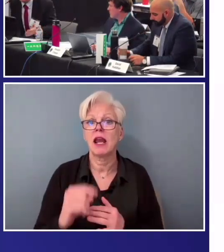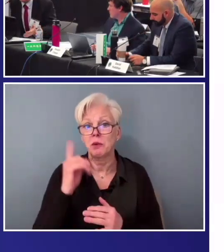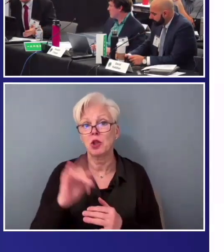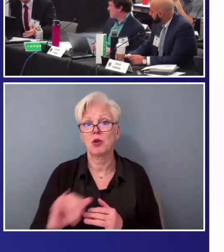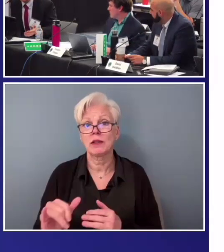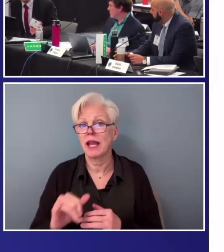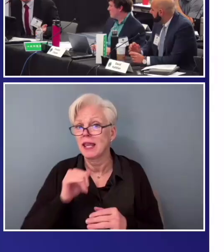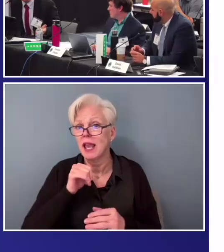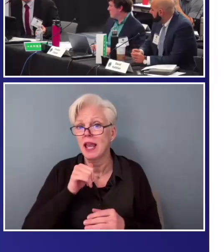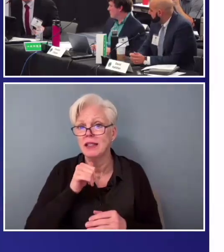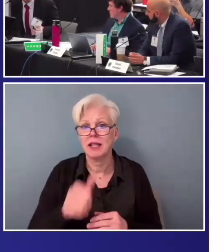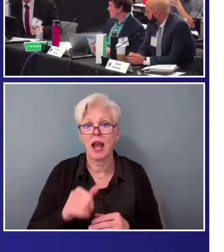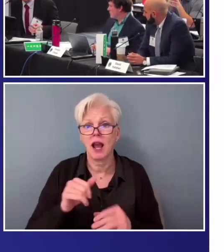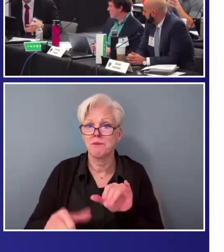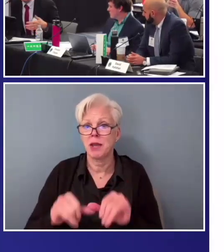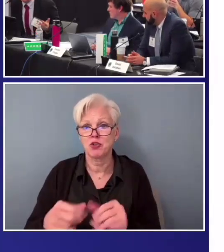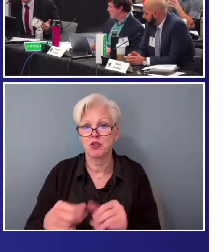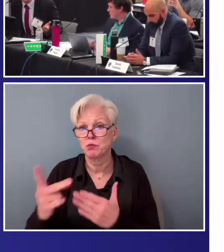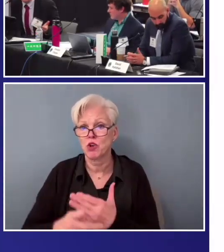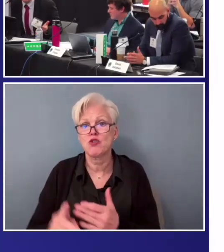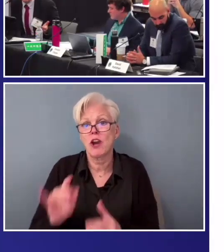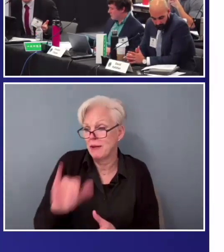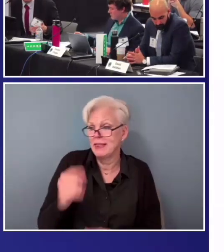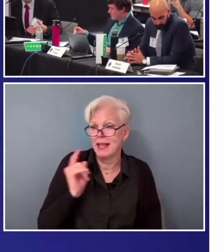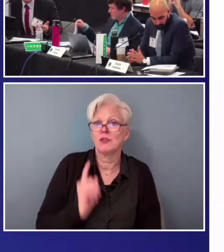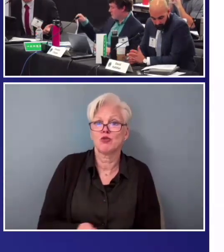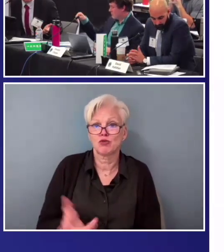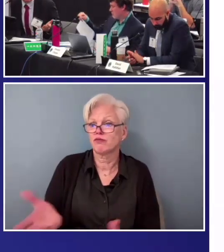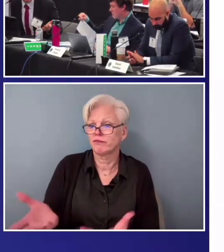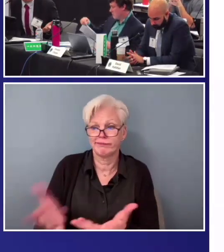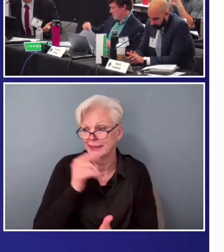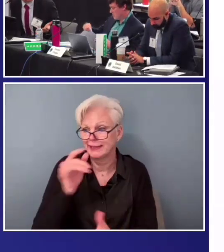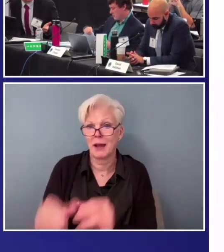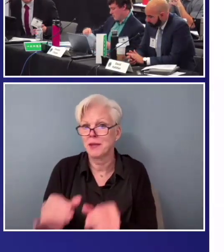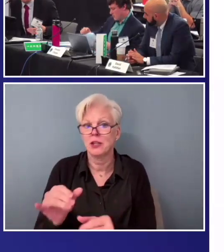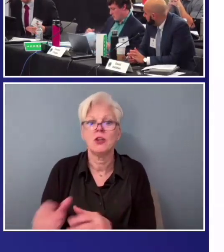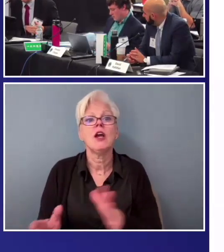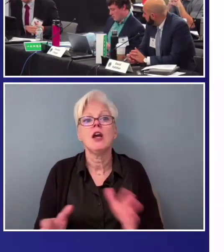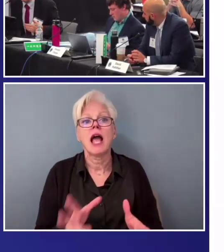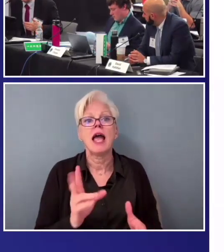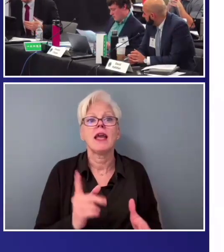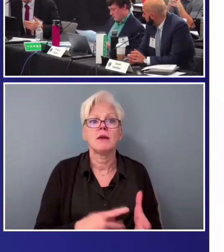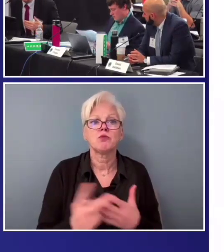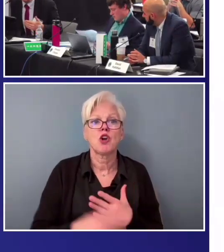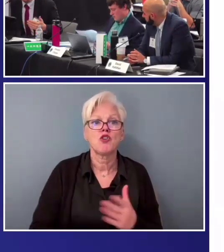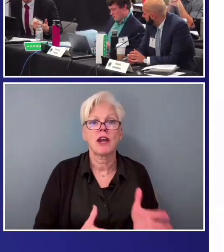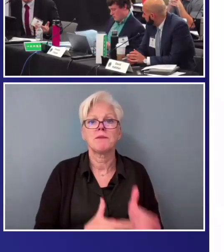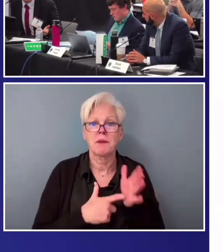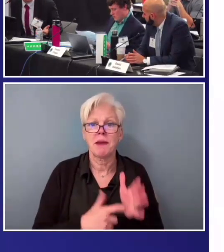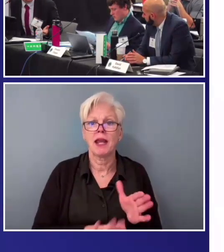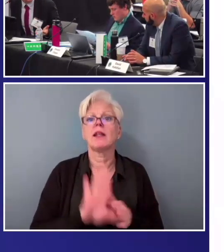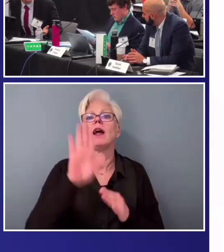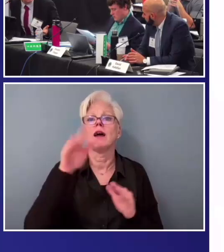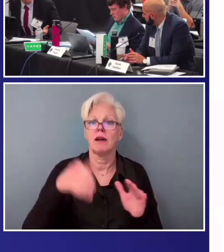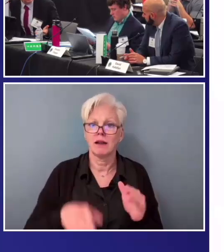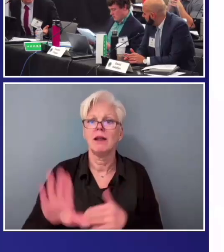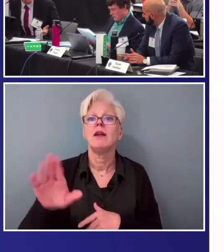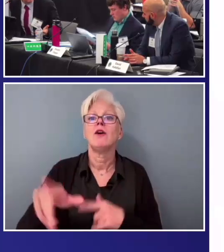Also, when you, you know, program demand ebbs and flows and when you start teaching out a program,